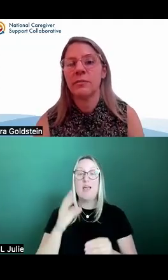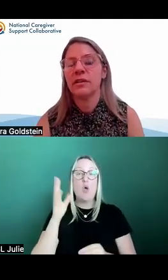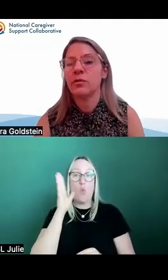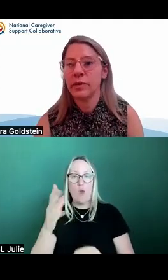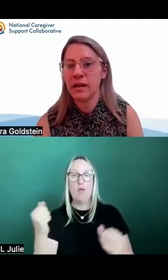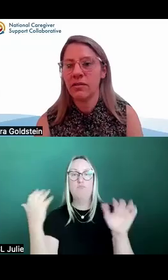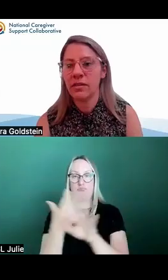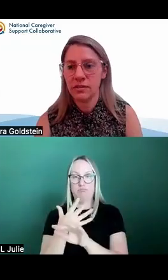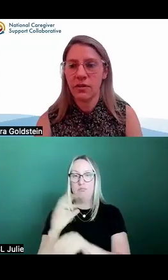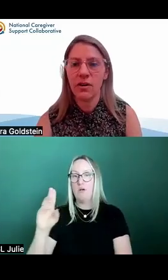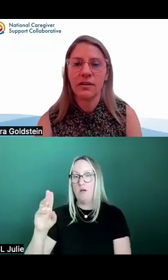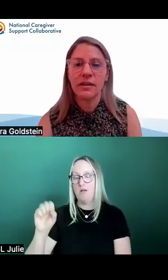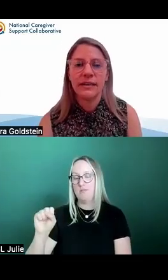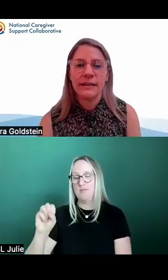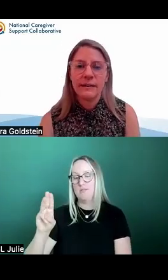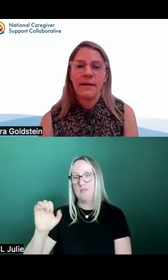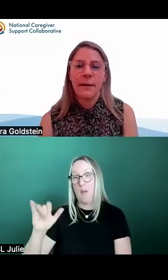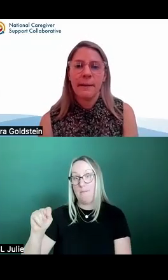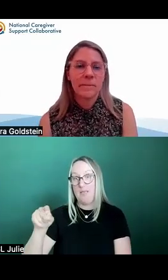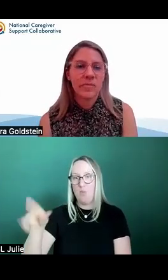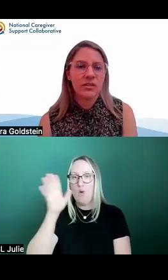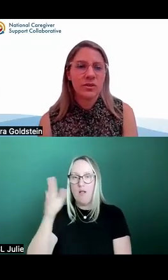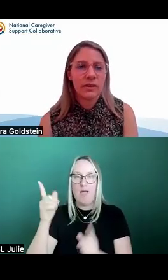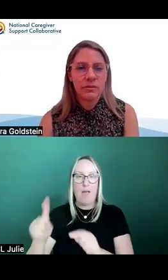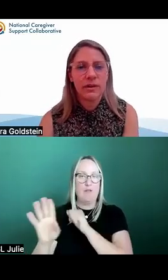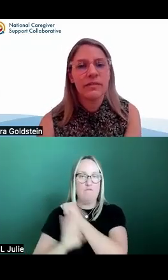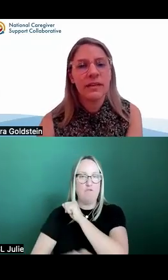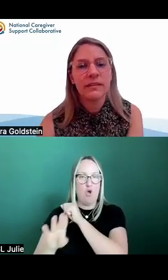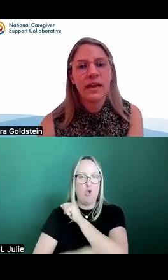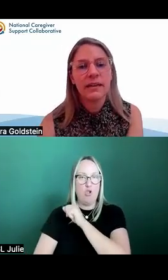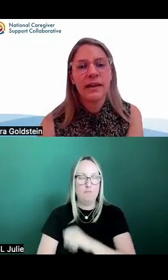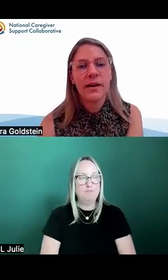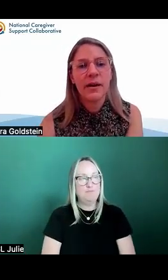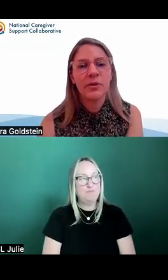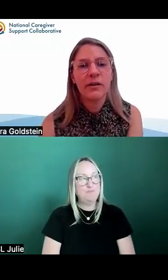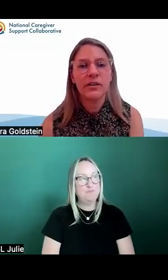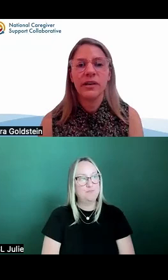that will be held this fall. So, I think we're ready for the next slide. So, how can you get